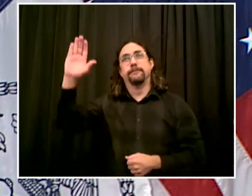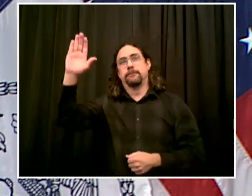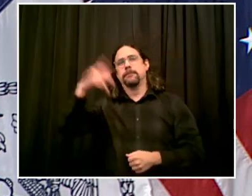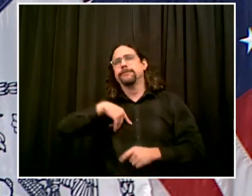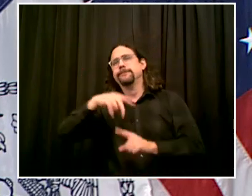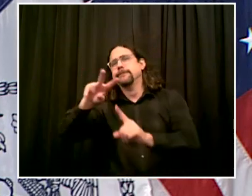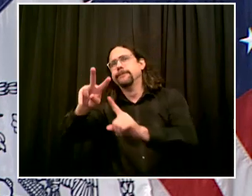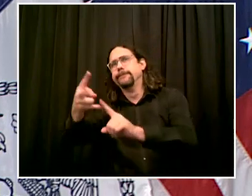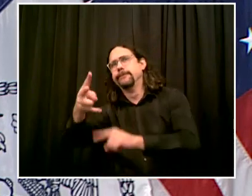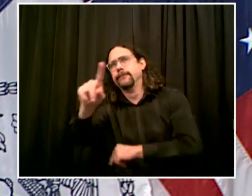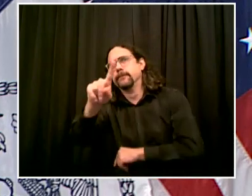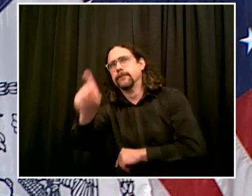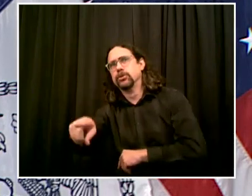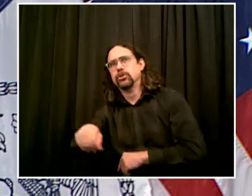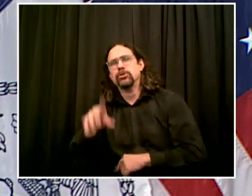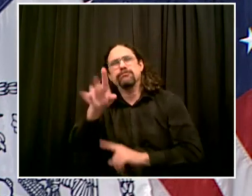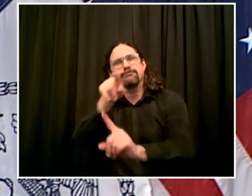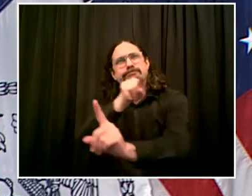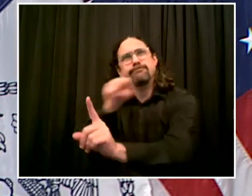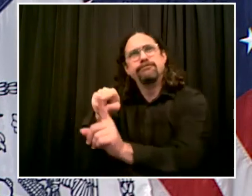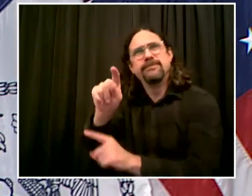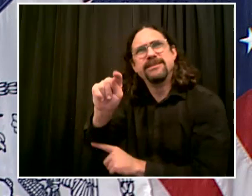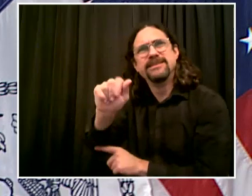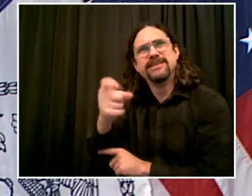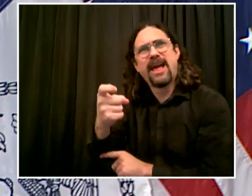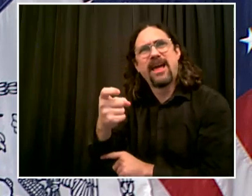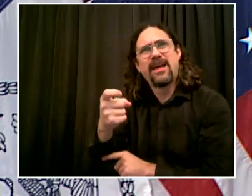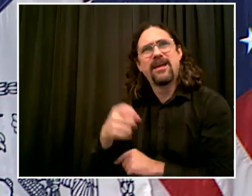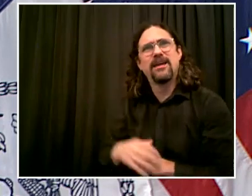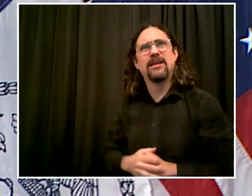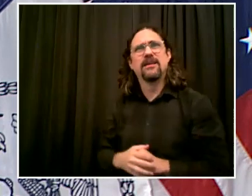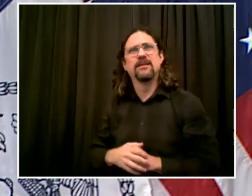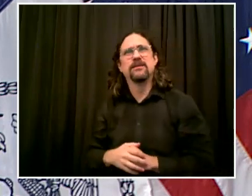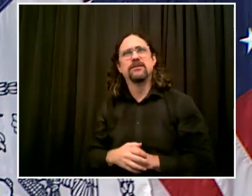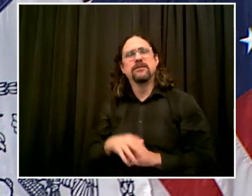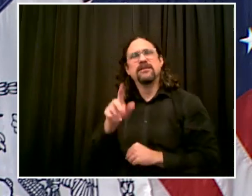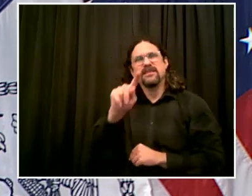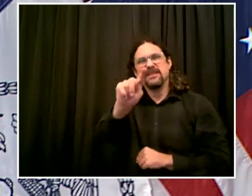THAN 40% OF THE TOTAL PERSONAL INCOME TAXES PAID IN THE STATE.